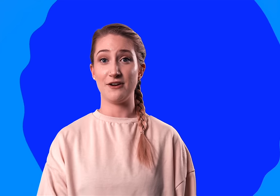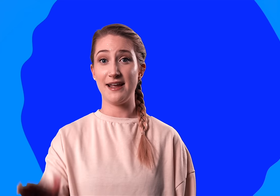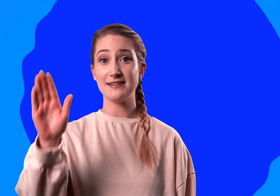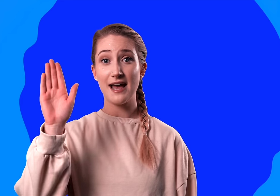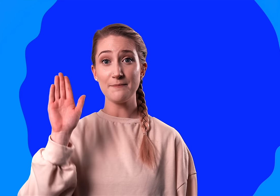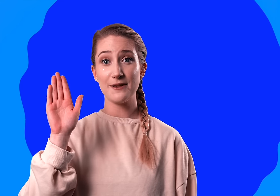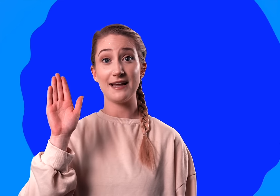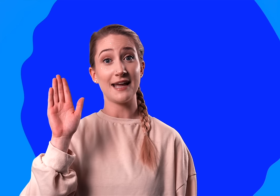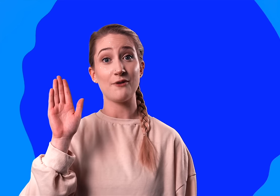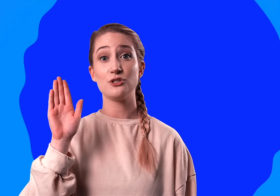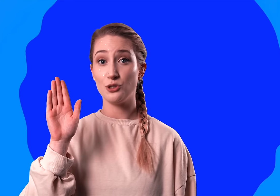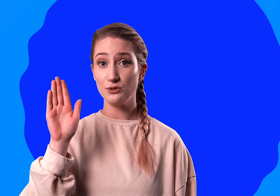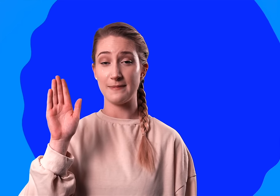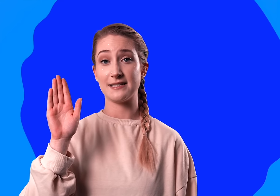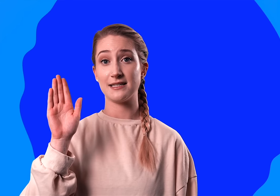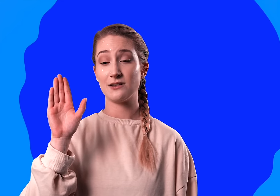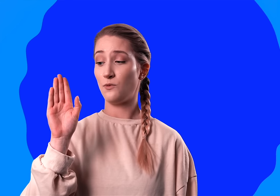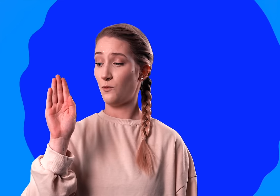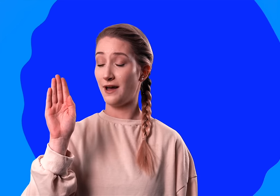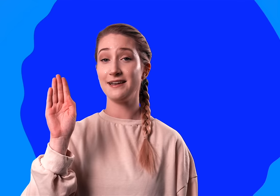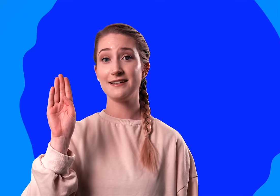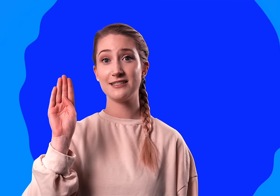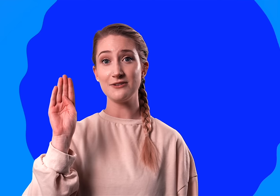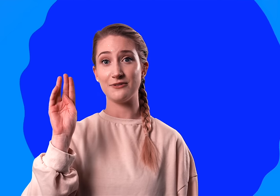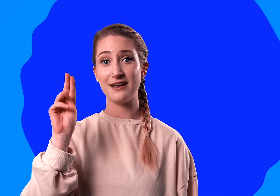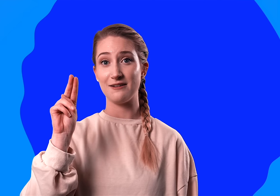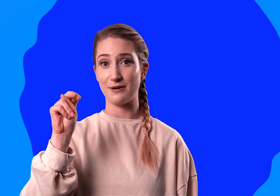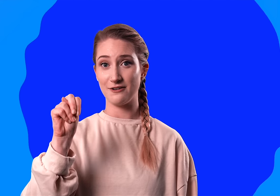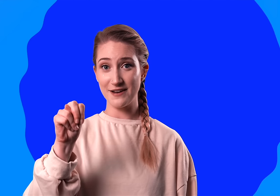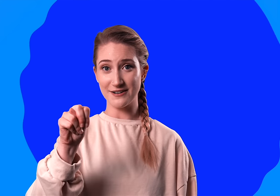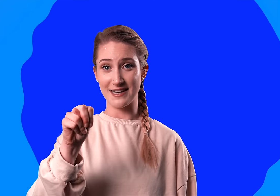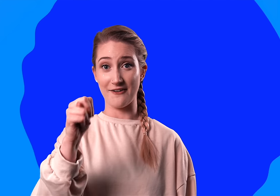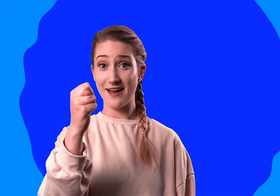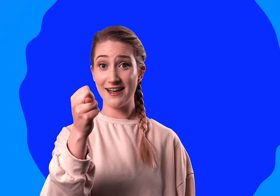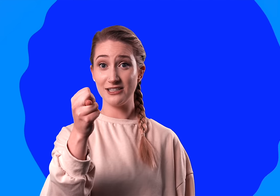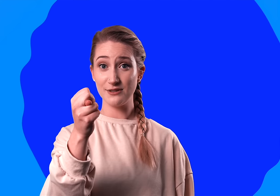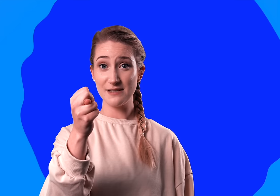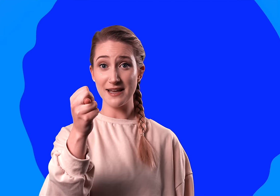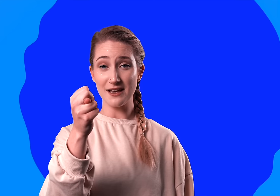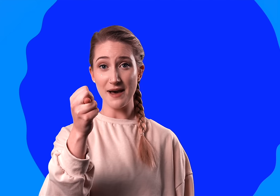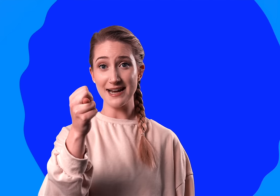Put your hand up and count two spaces. One, two. Put your fingers down. Do you see my thumb hiding?